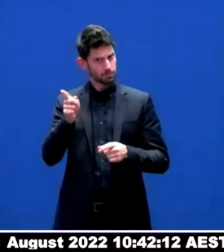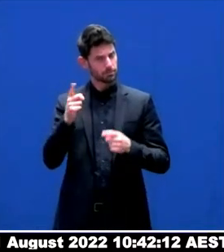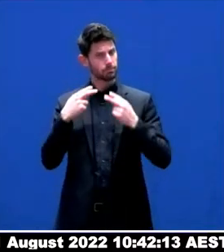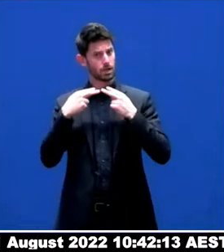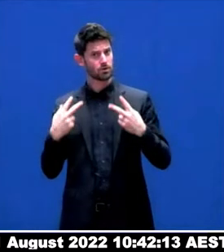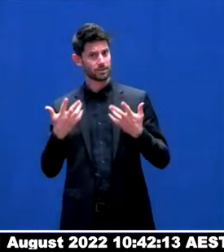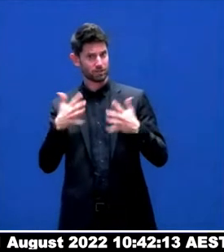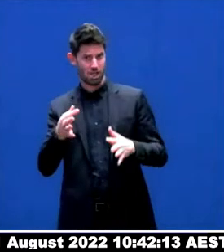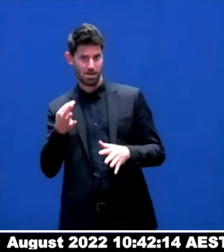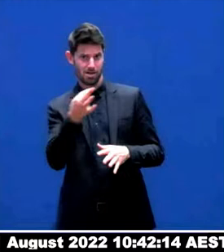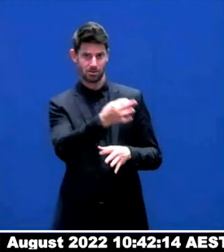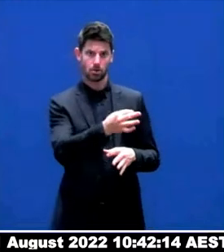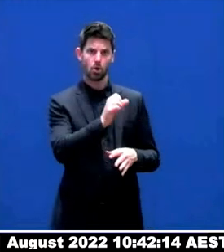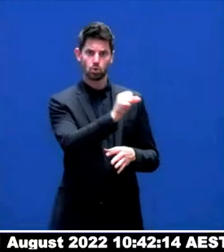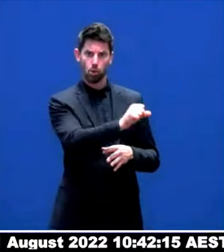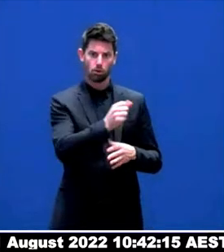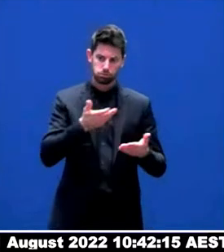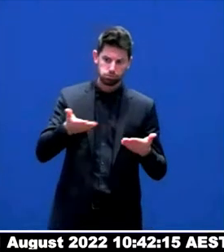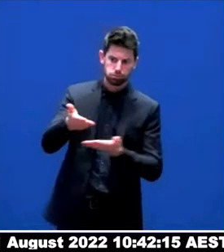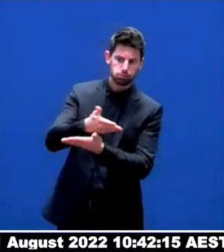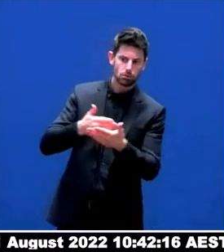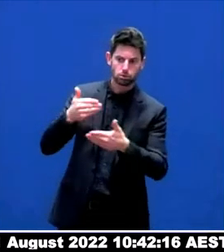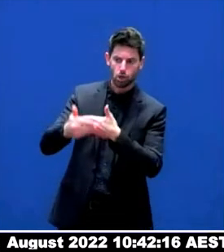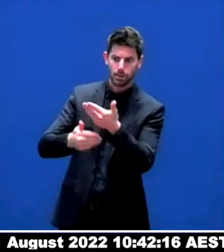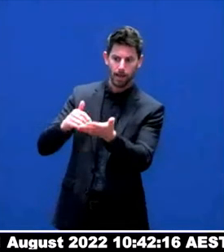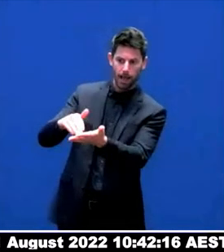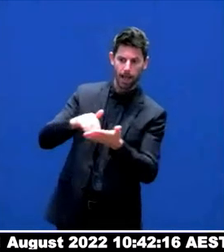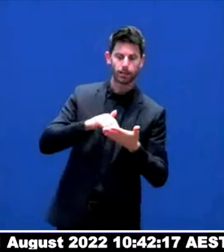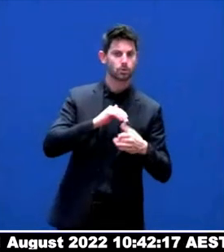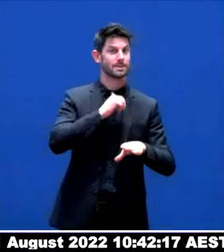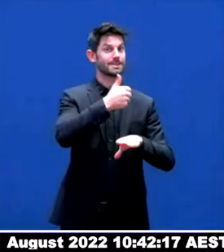you've explained and seems to have involved very large number of people and